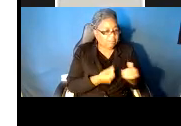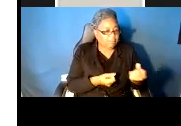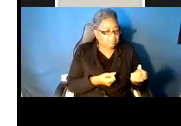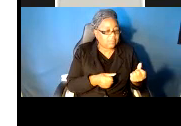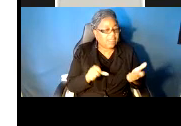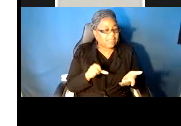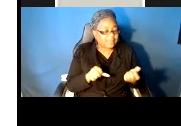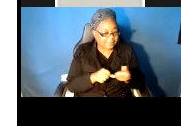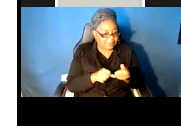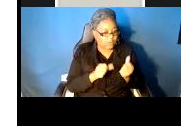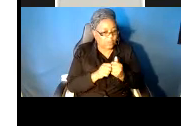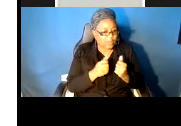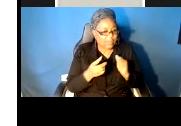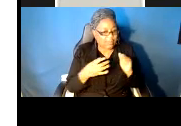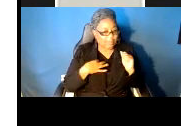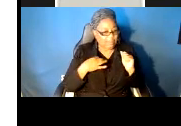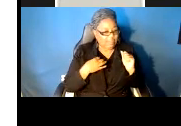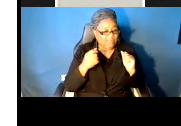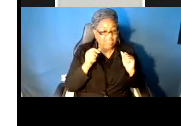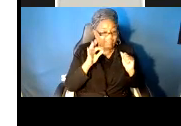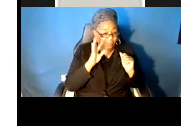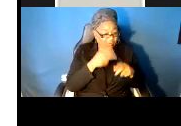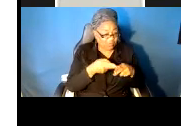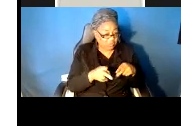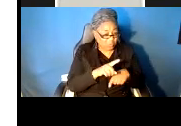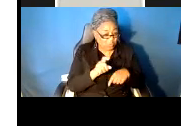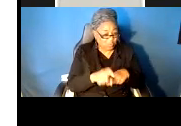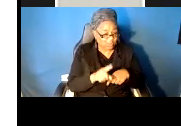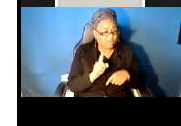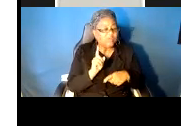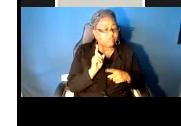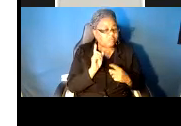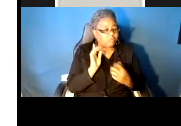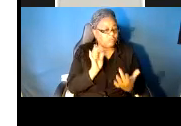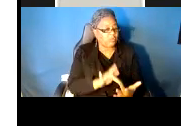If you have a brief question, reach out to me or Jovan. Remember though that you may hear back